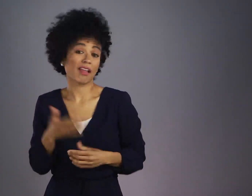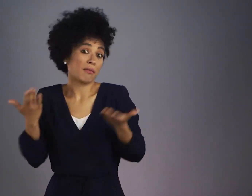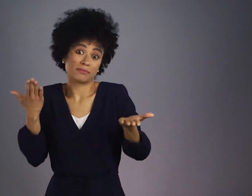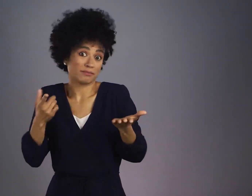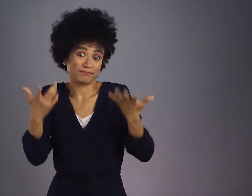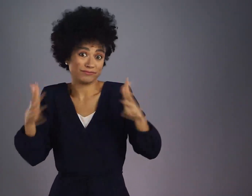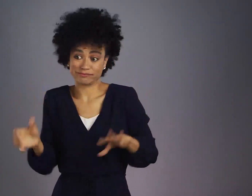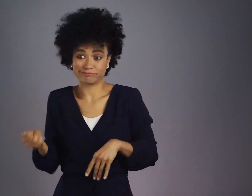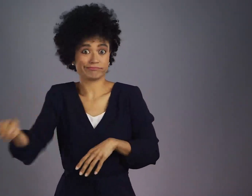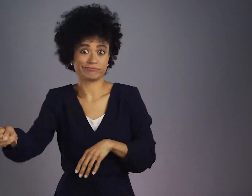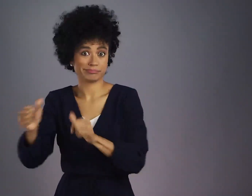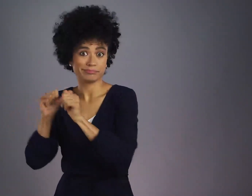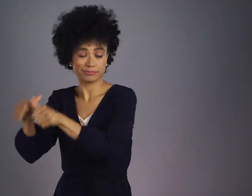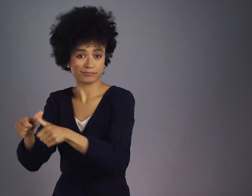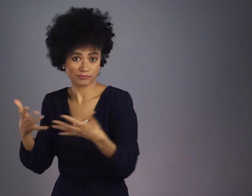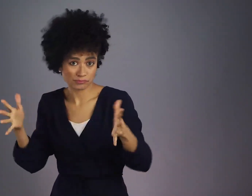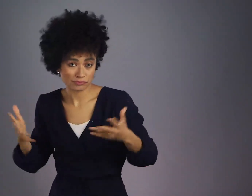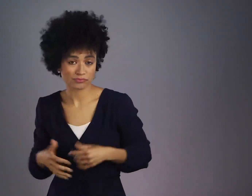Maybe you have already been obliged to put him away.